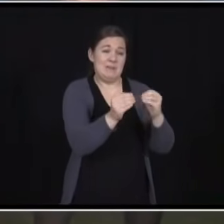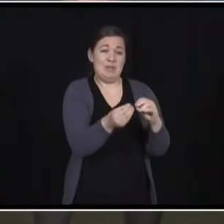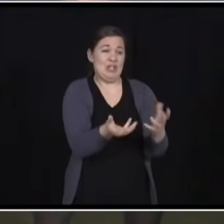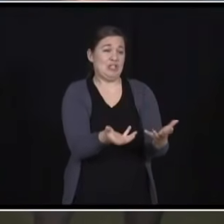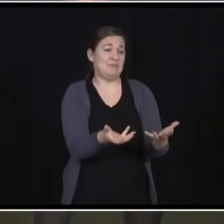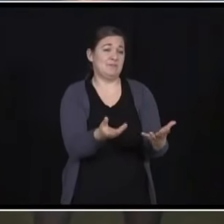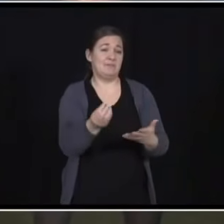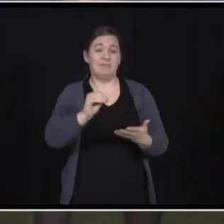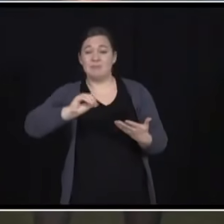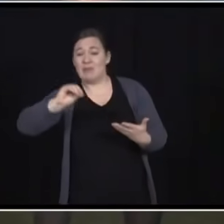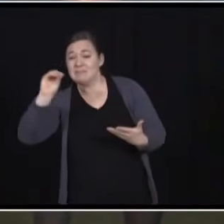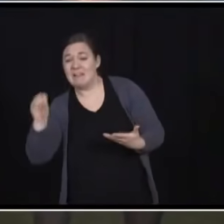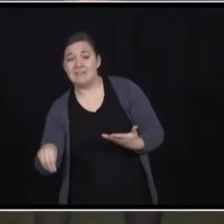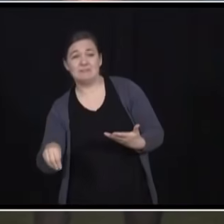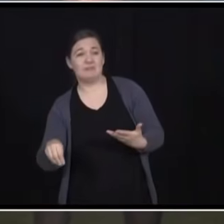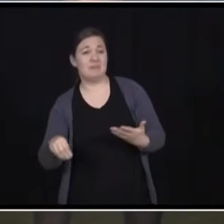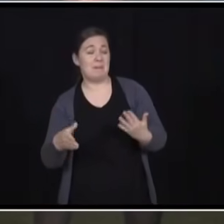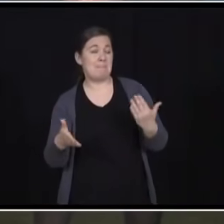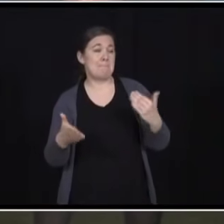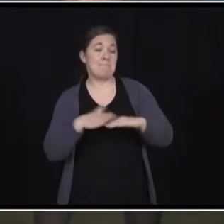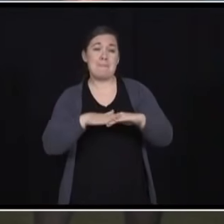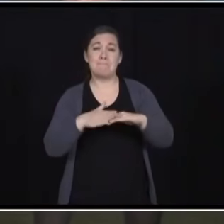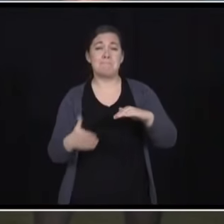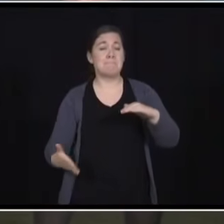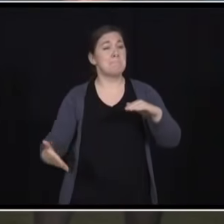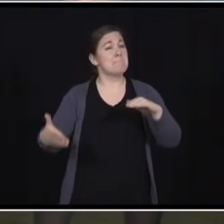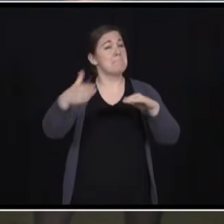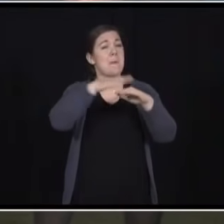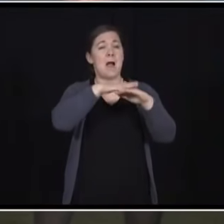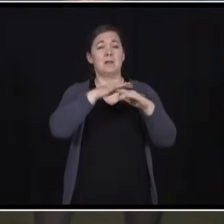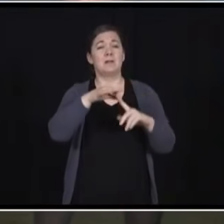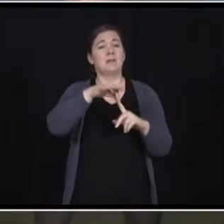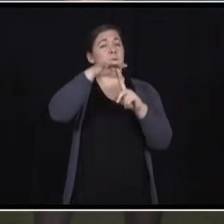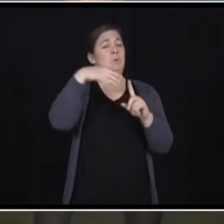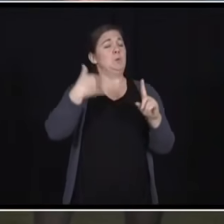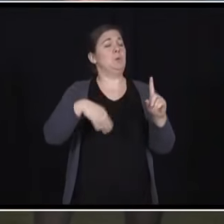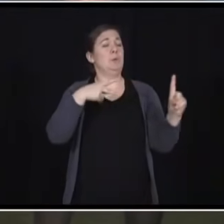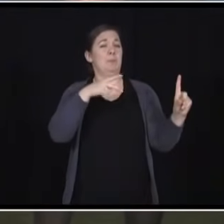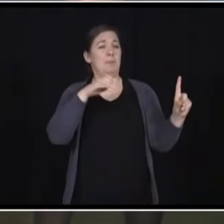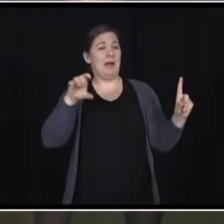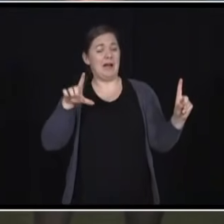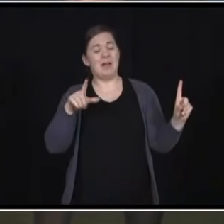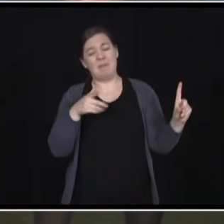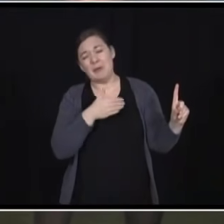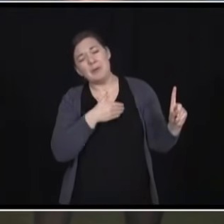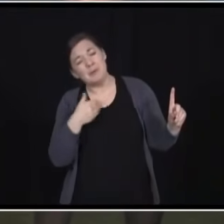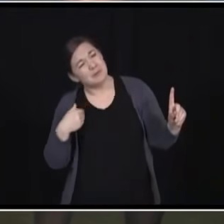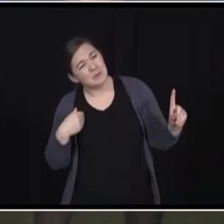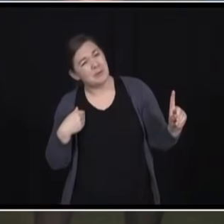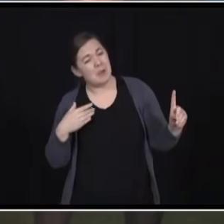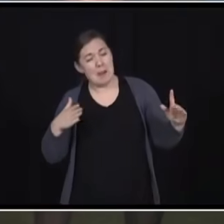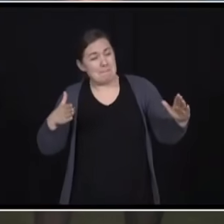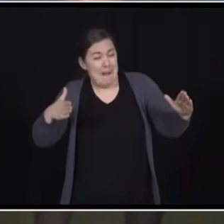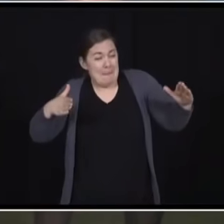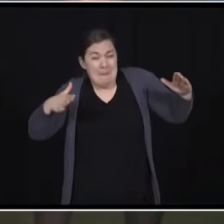They are not done lightly, but at this point the numbers, the race, the cases are going up very high particularly in peel and